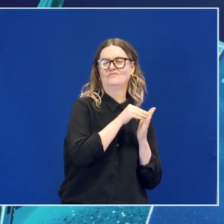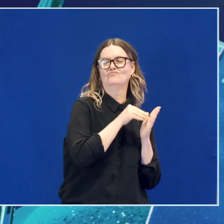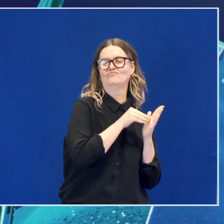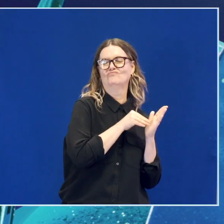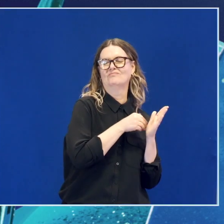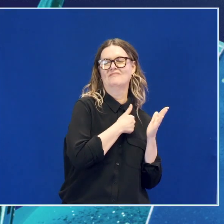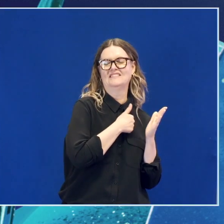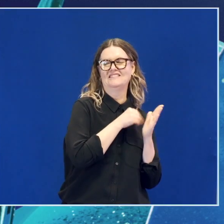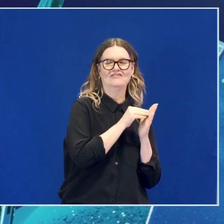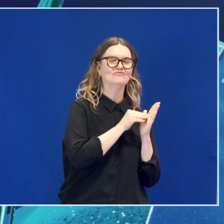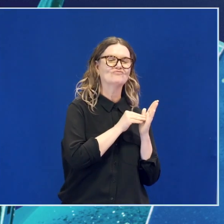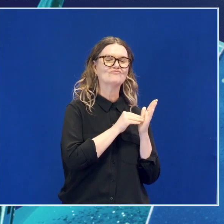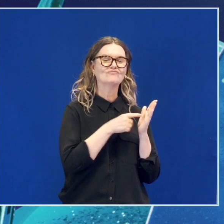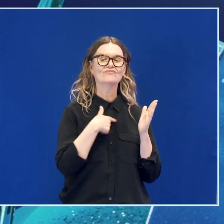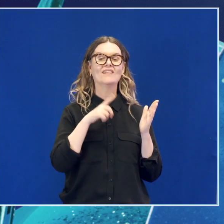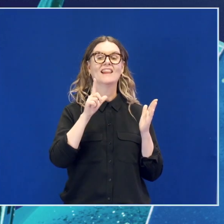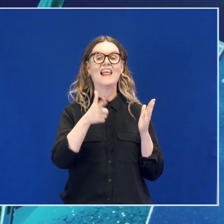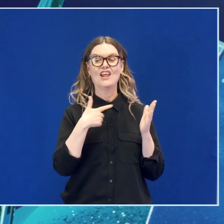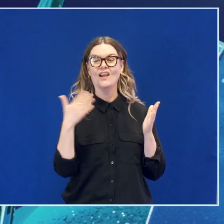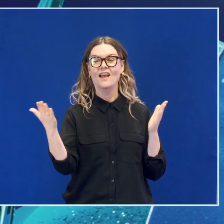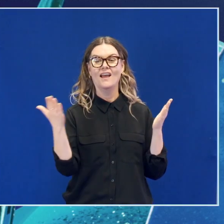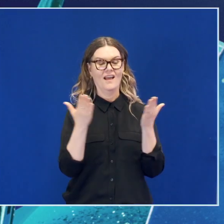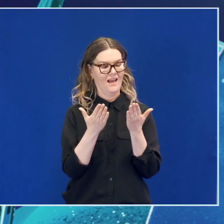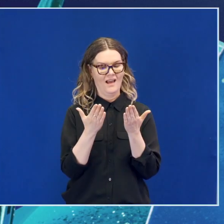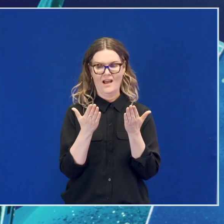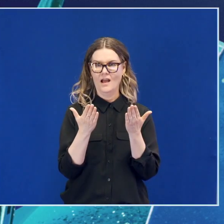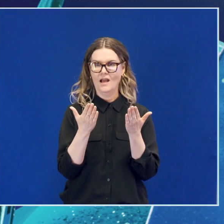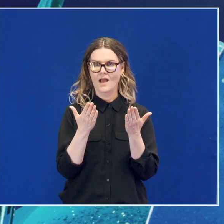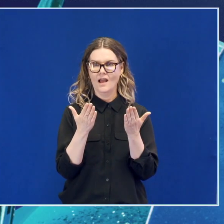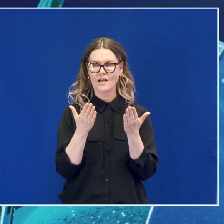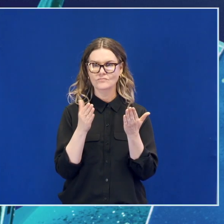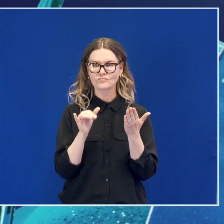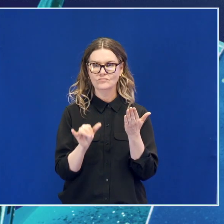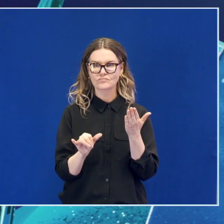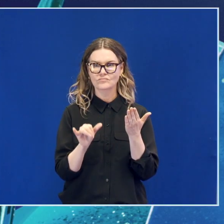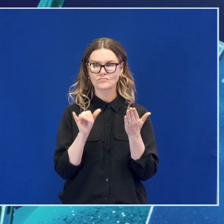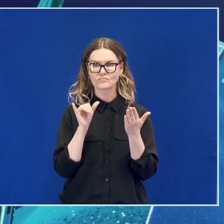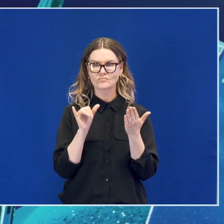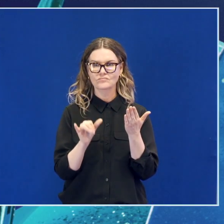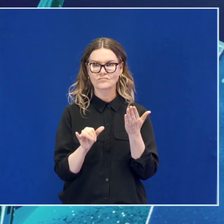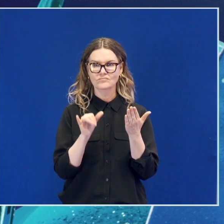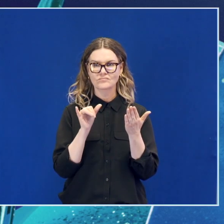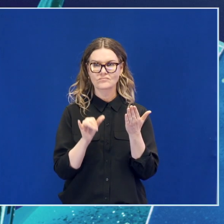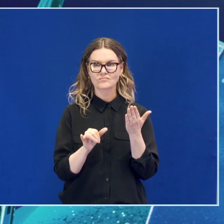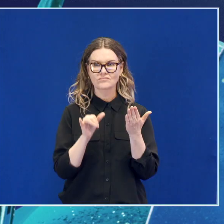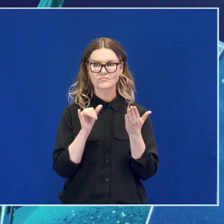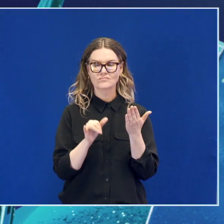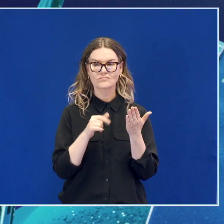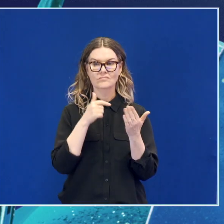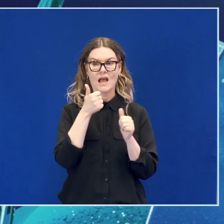by the AI and my own notes, I realized that every time I was writing something down in my notebook, it was recording something